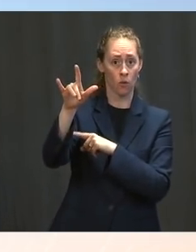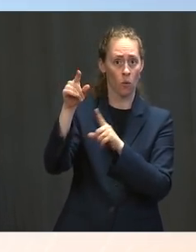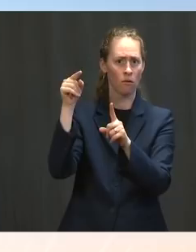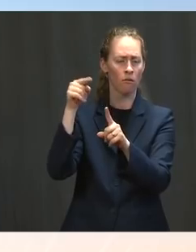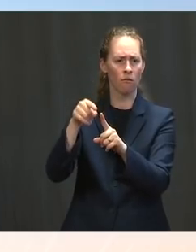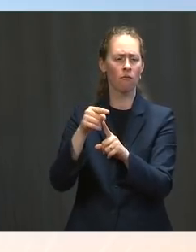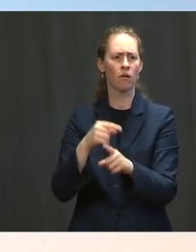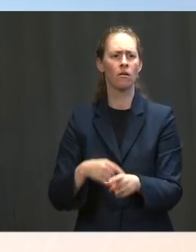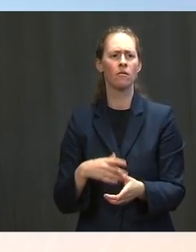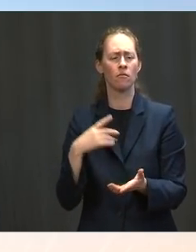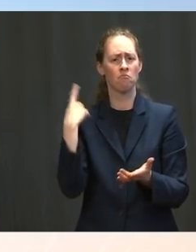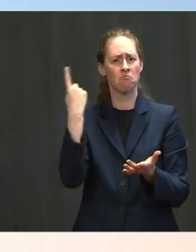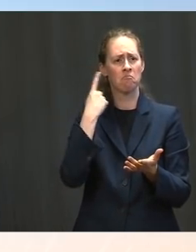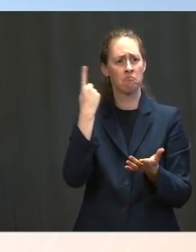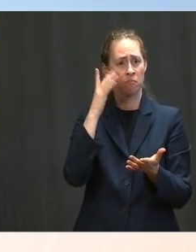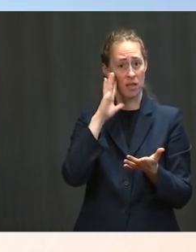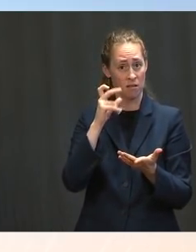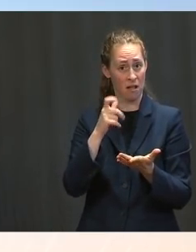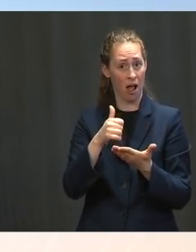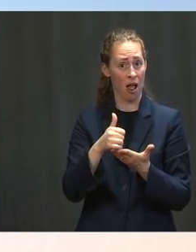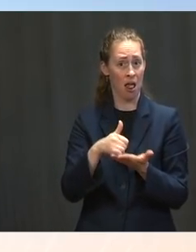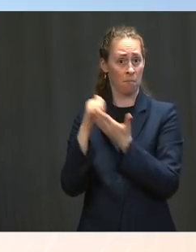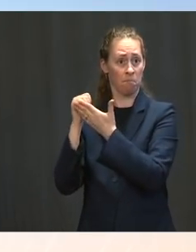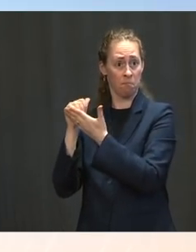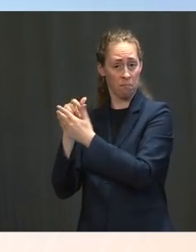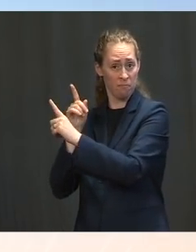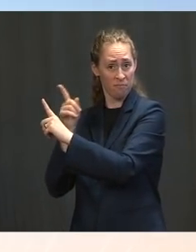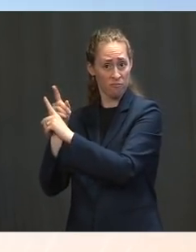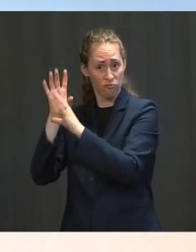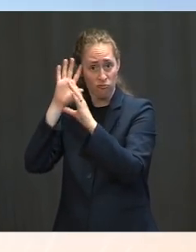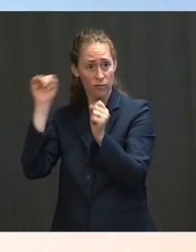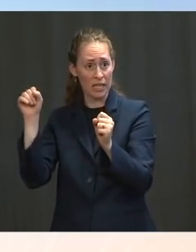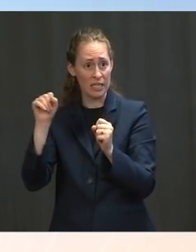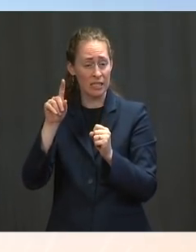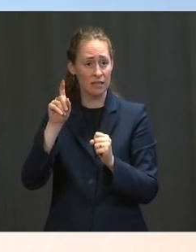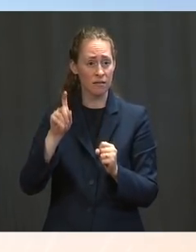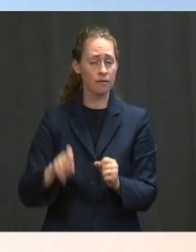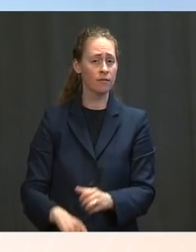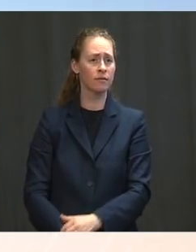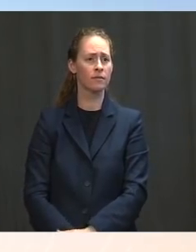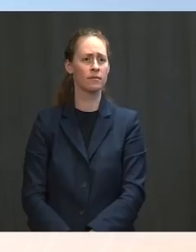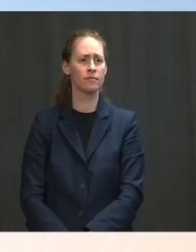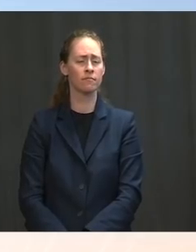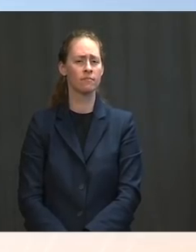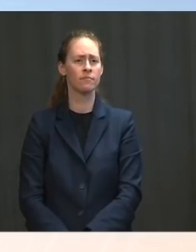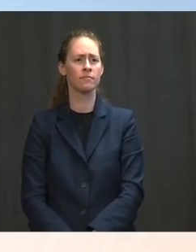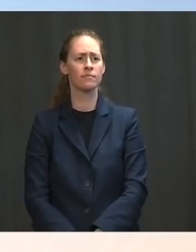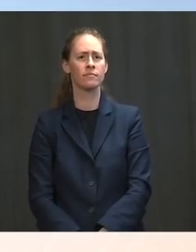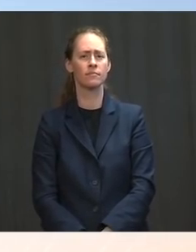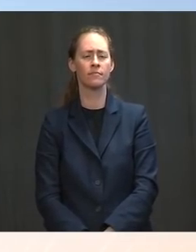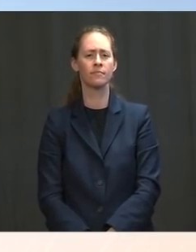can advance the Biden policy and political agenda since there's no swayable members of Congress;